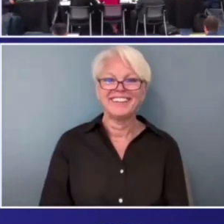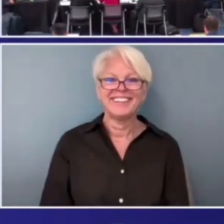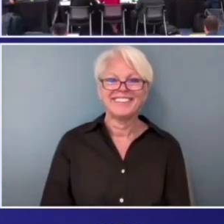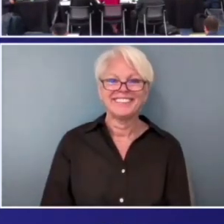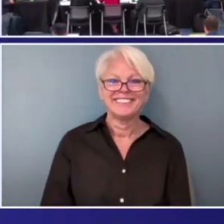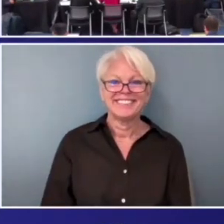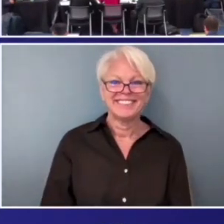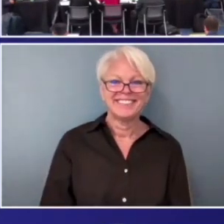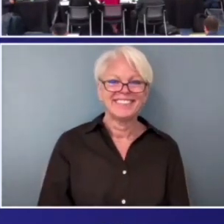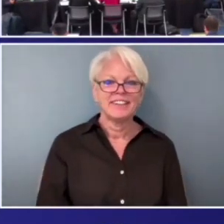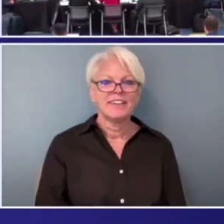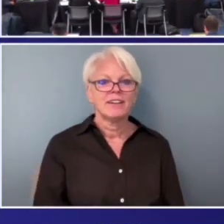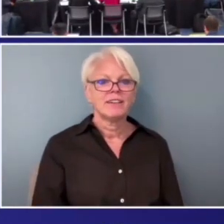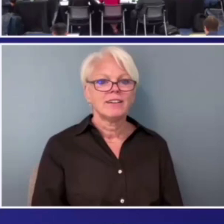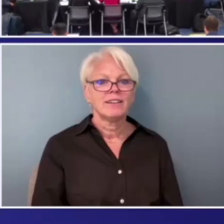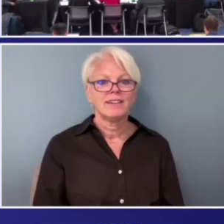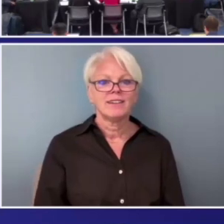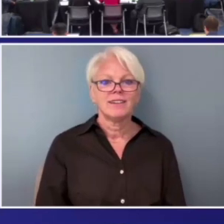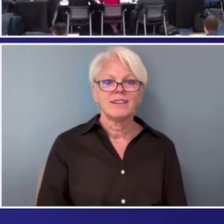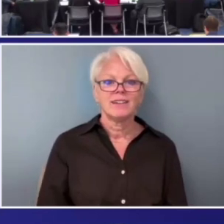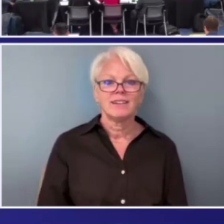Yeah. We are triggering and entering the plan here.